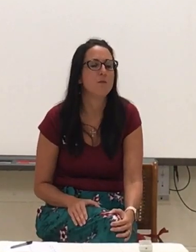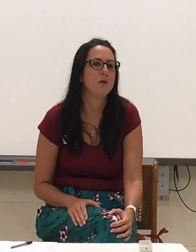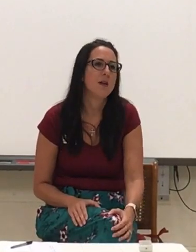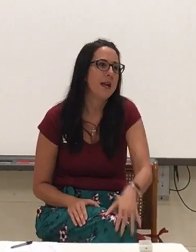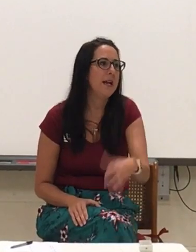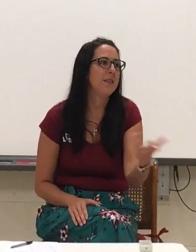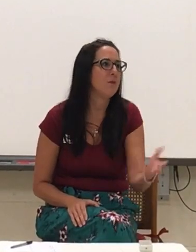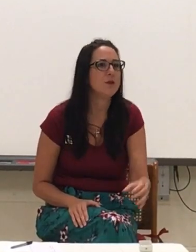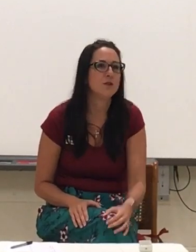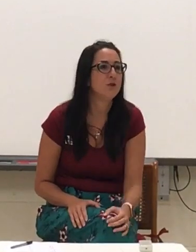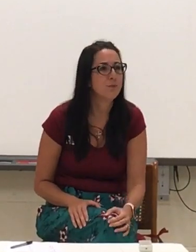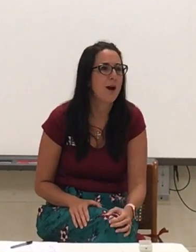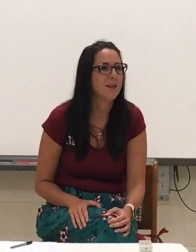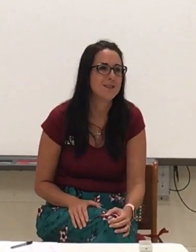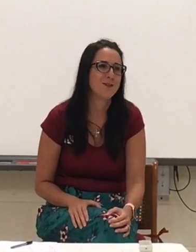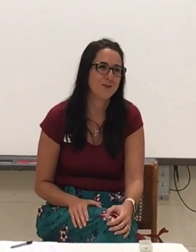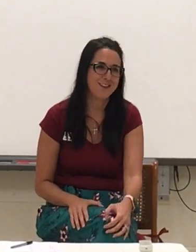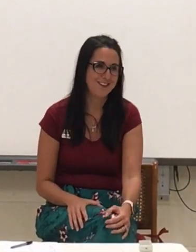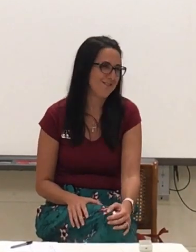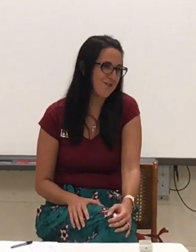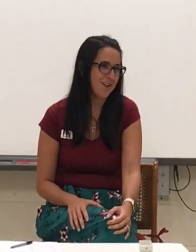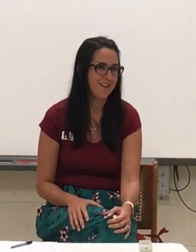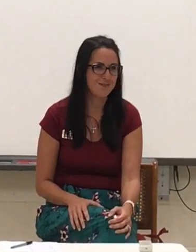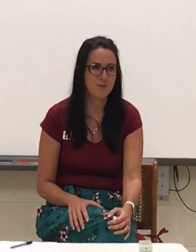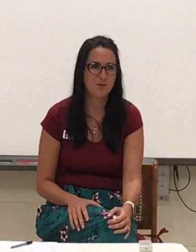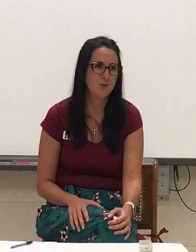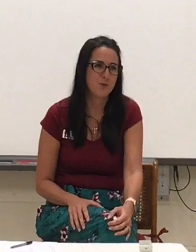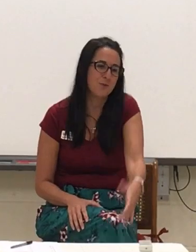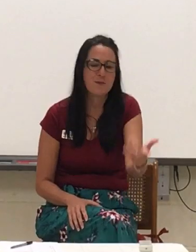anything we do you practice it you'll get it okay you won't remember